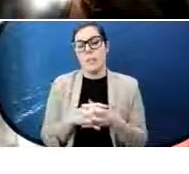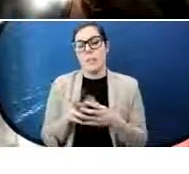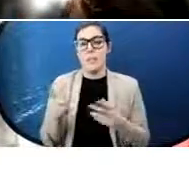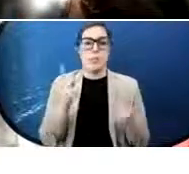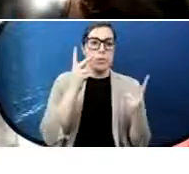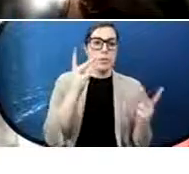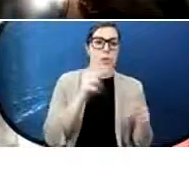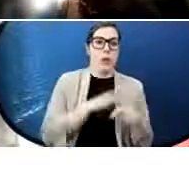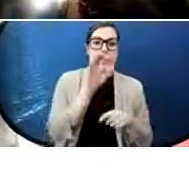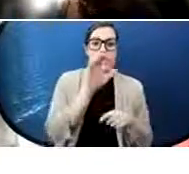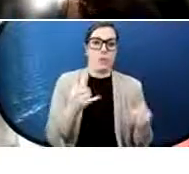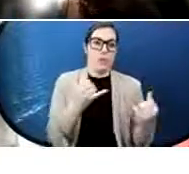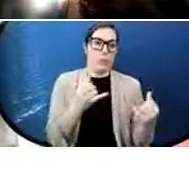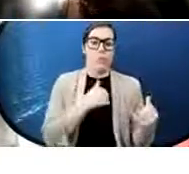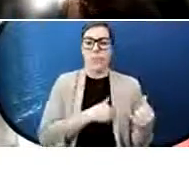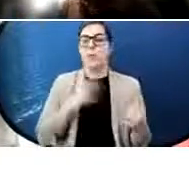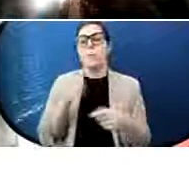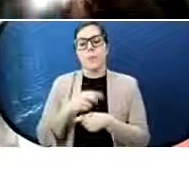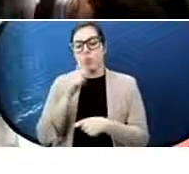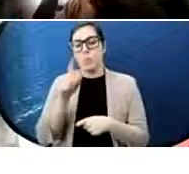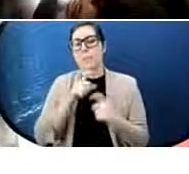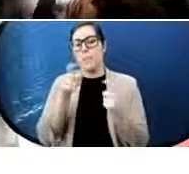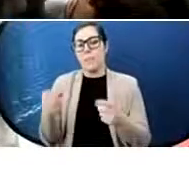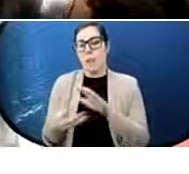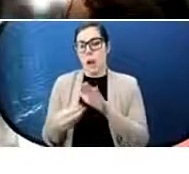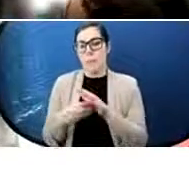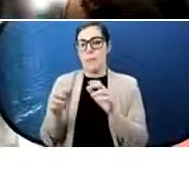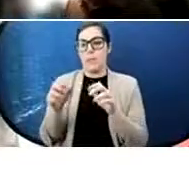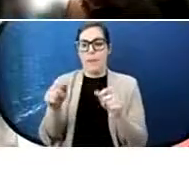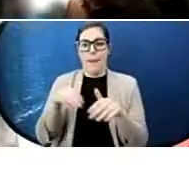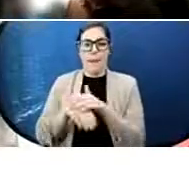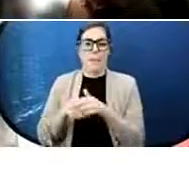Sorry about that. We'll make sure that you get a copy of the slides afterwards. And if